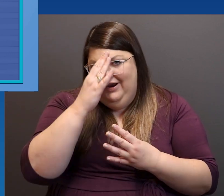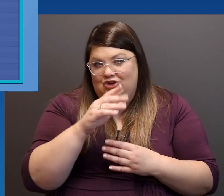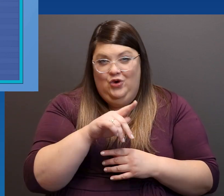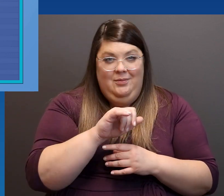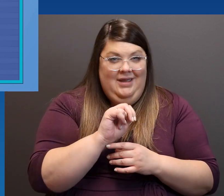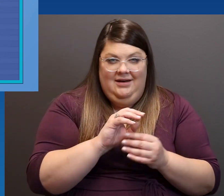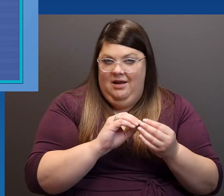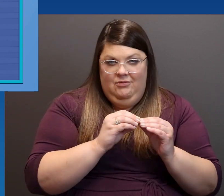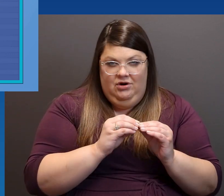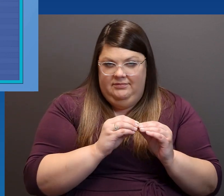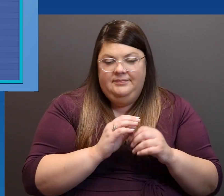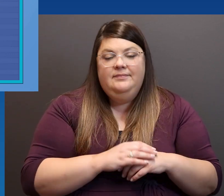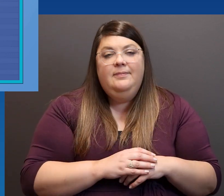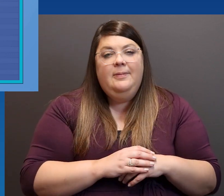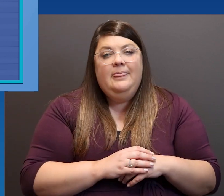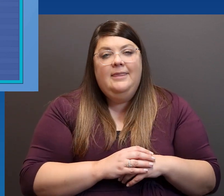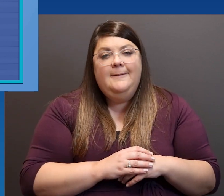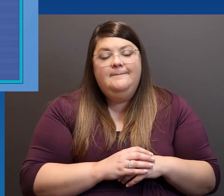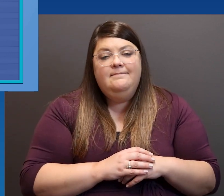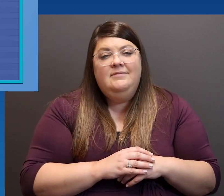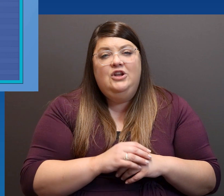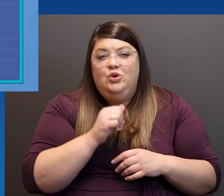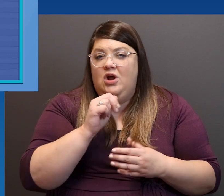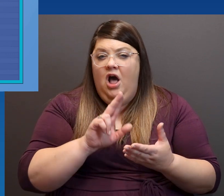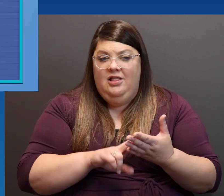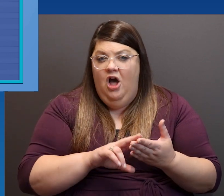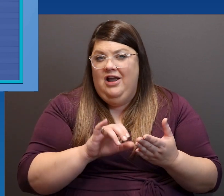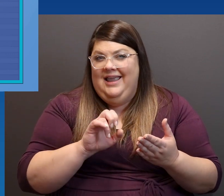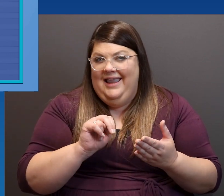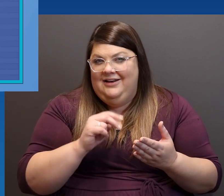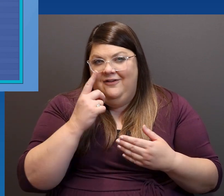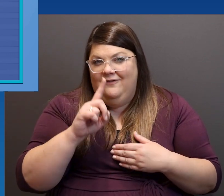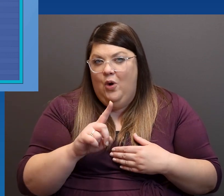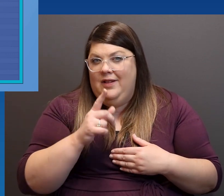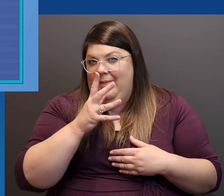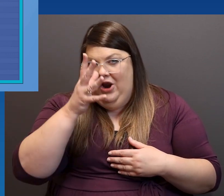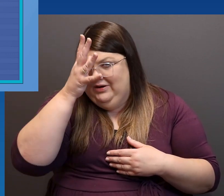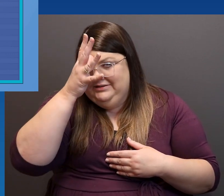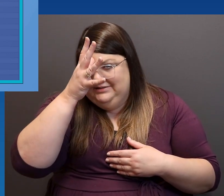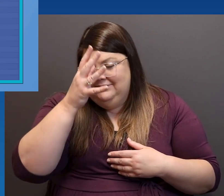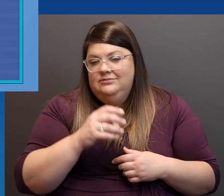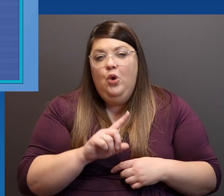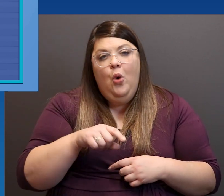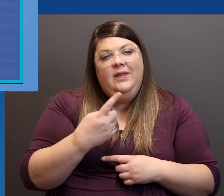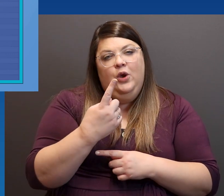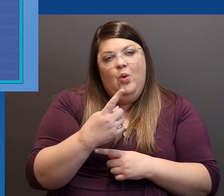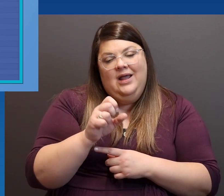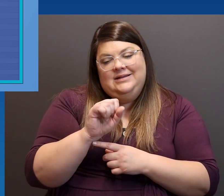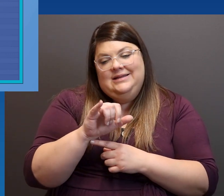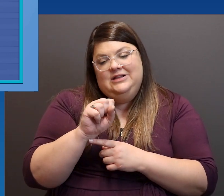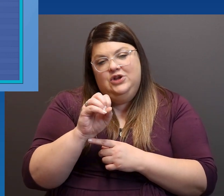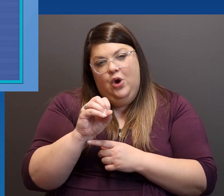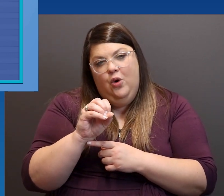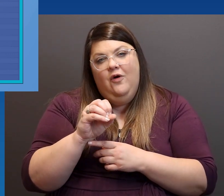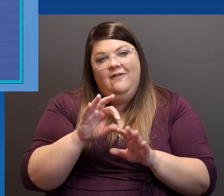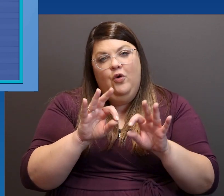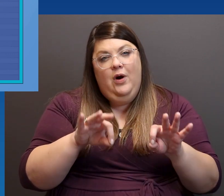Do not log the children in or out for parents. Only one SISO form per child per week.